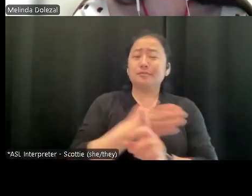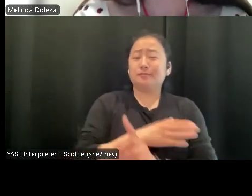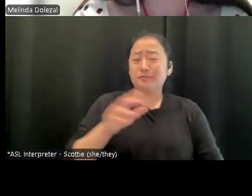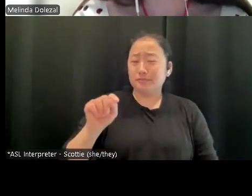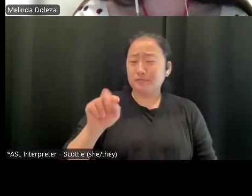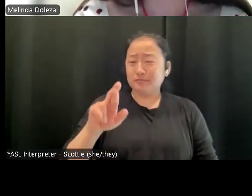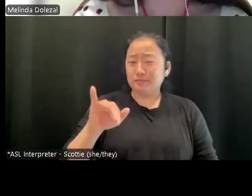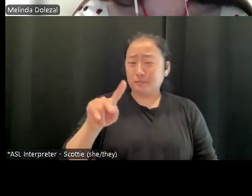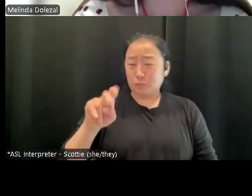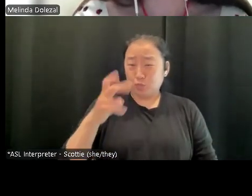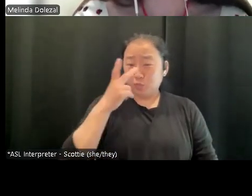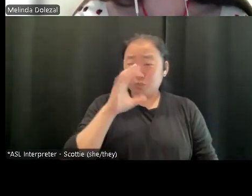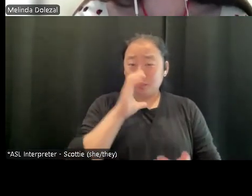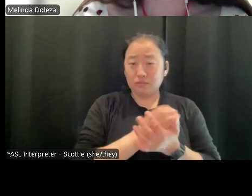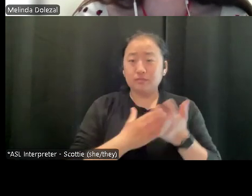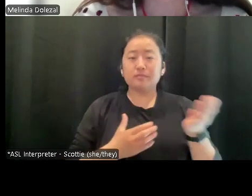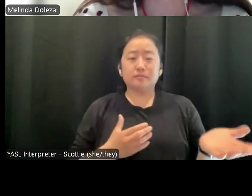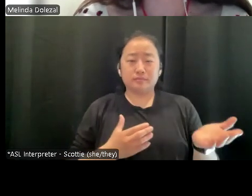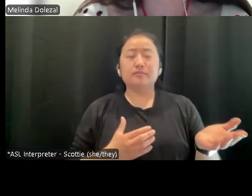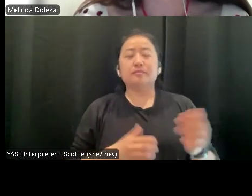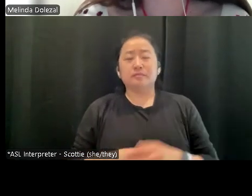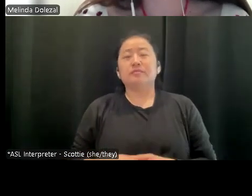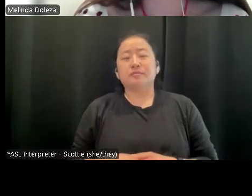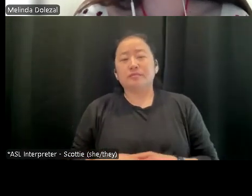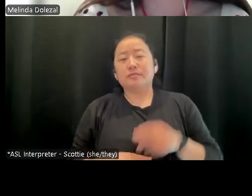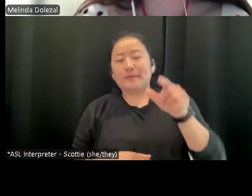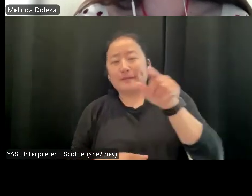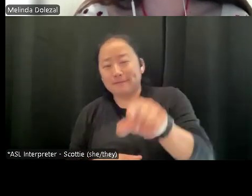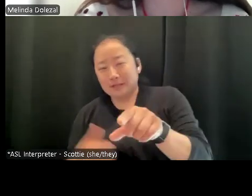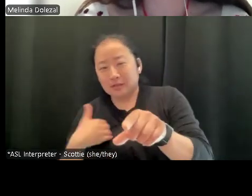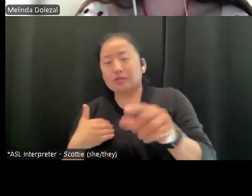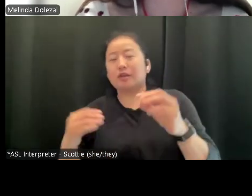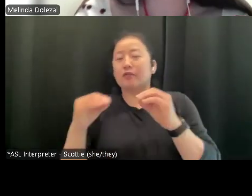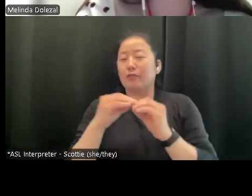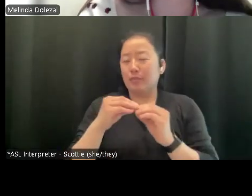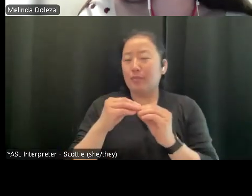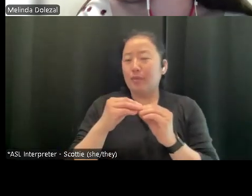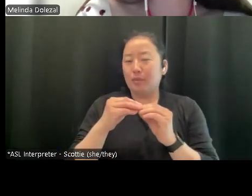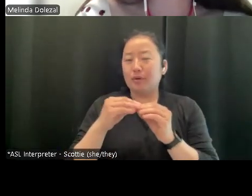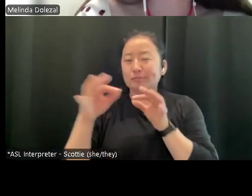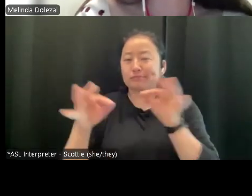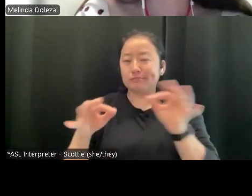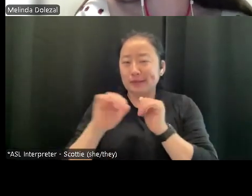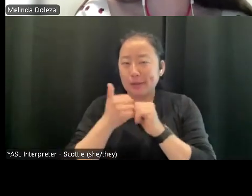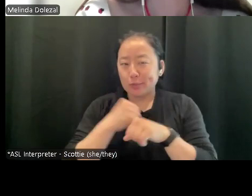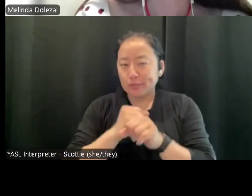there's some more details on how to construct an item like the side car in this picture.